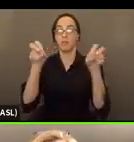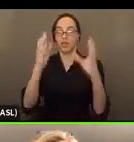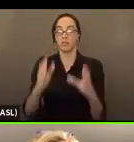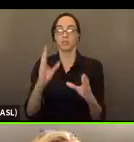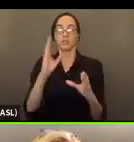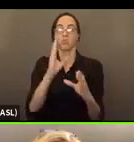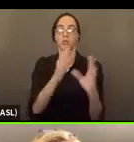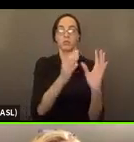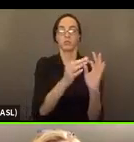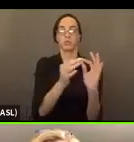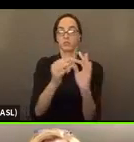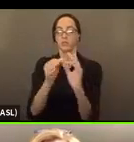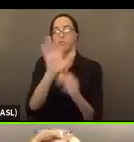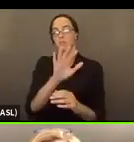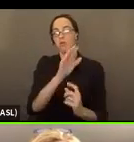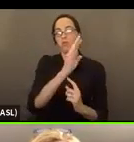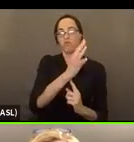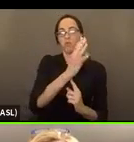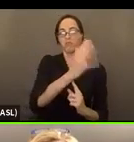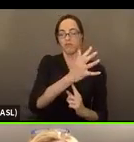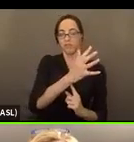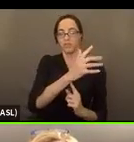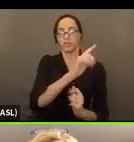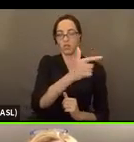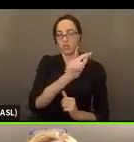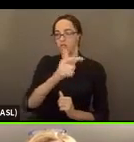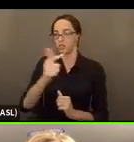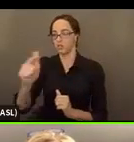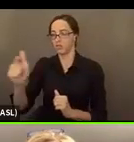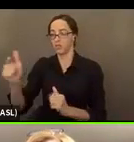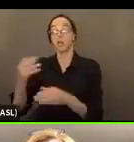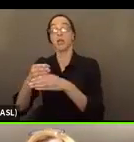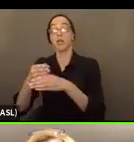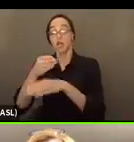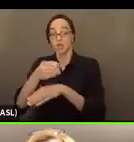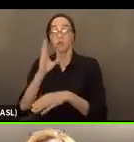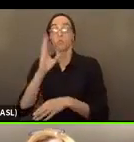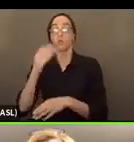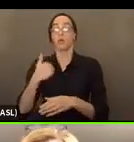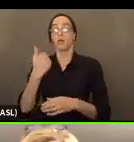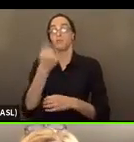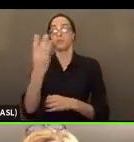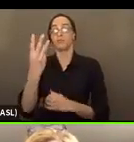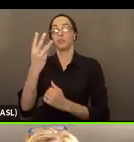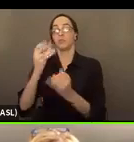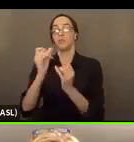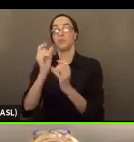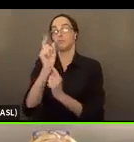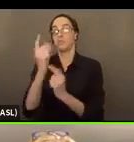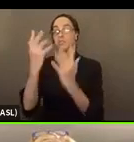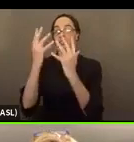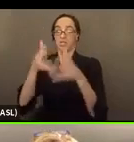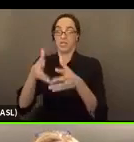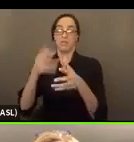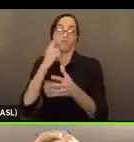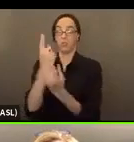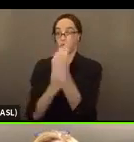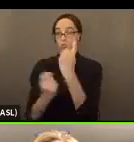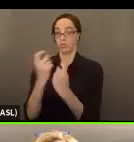then we'll have about four minutes for questions um and we've got a great panel tonight uh we have